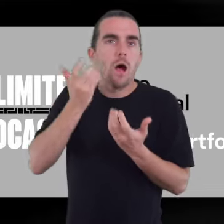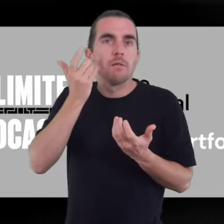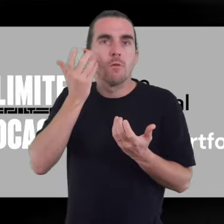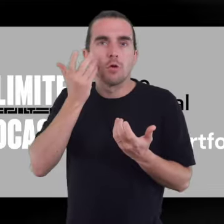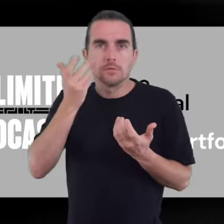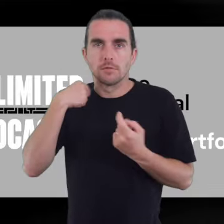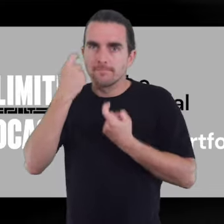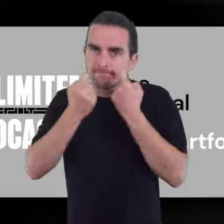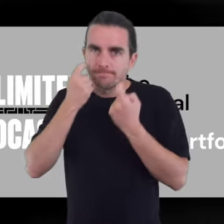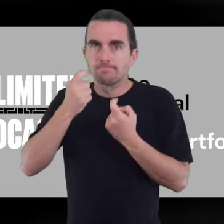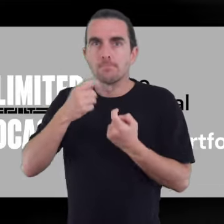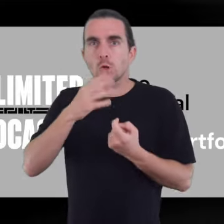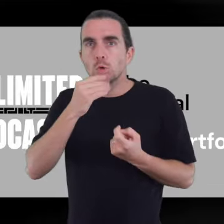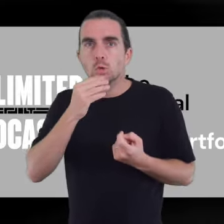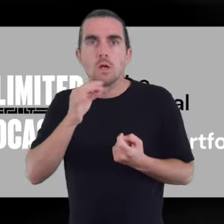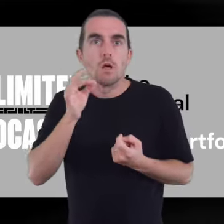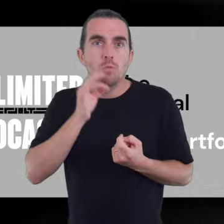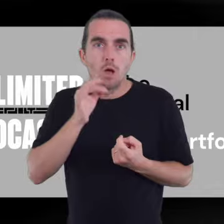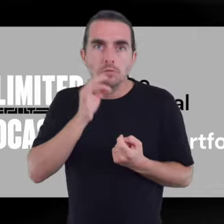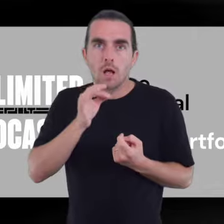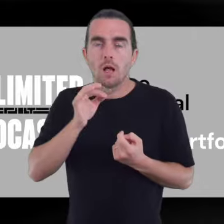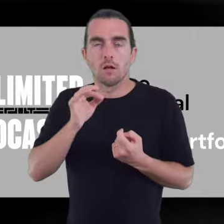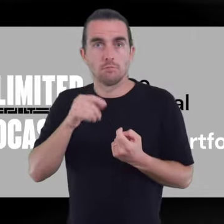when we have to think about how we're using water.